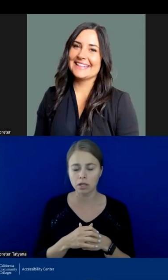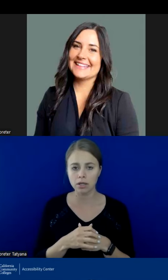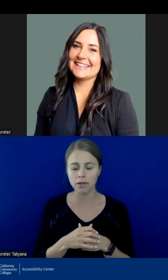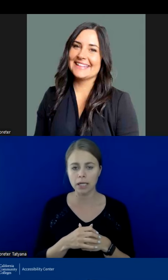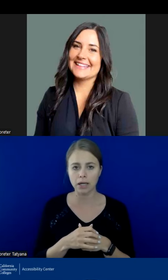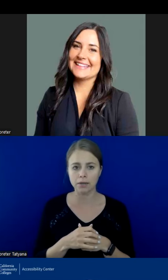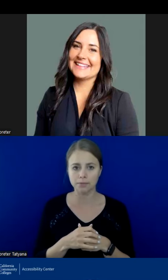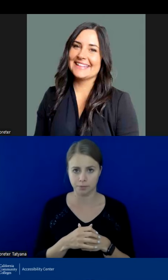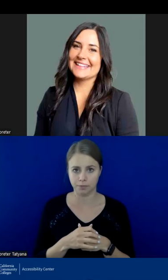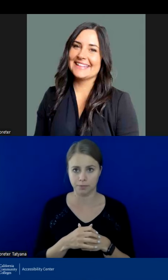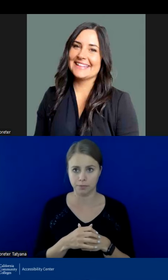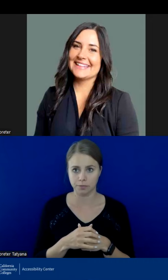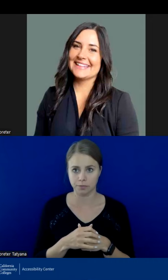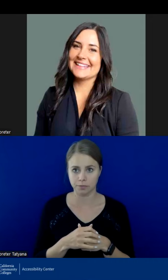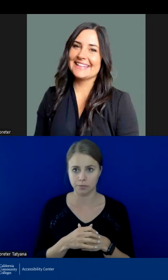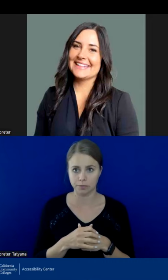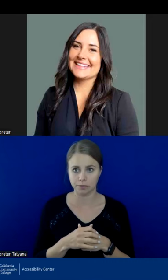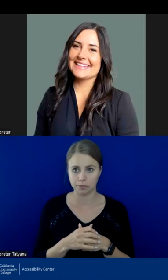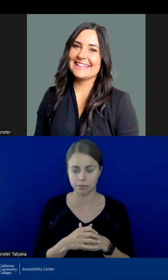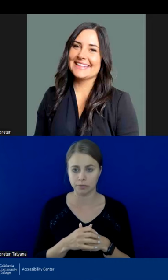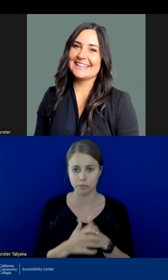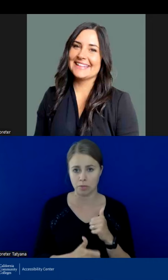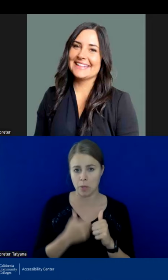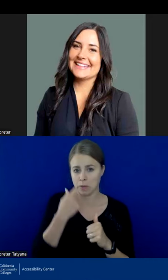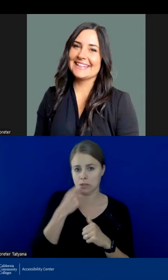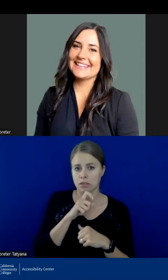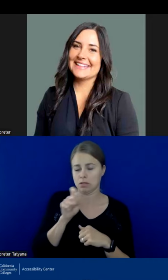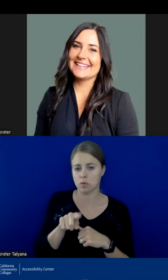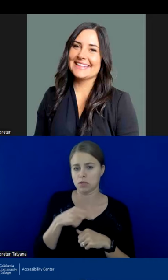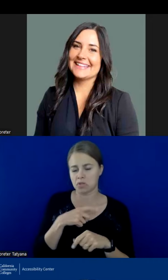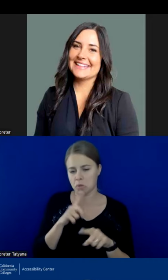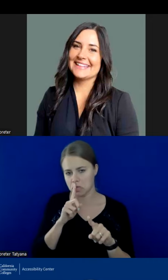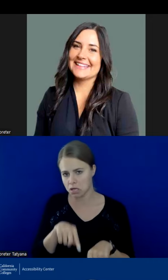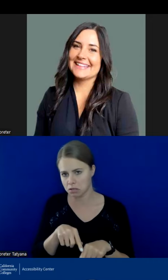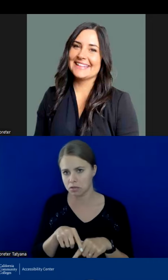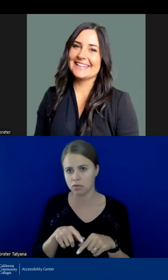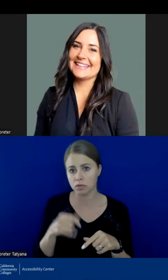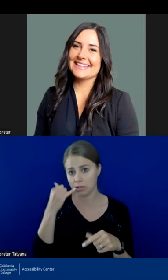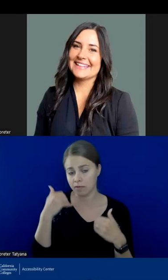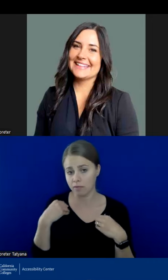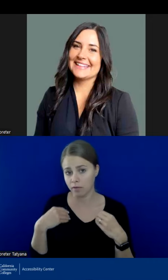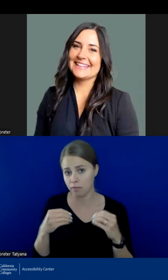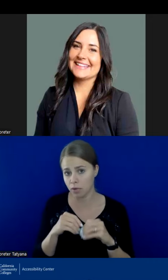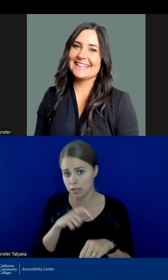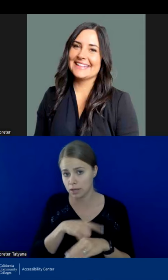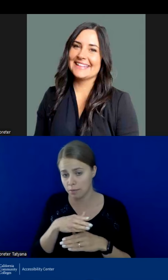So let me answer just the most recent question in the chat that I see and if we have time at the end we will cover them as well.